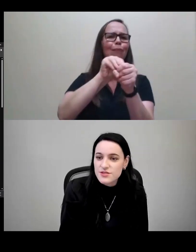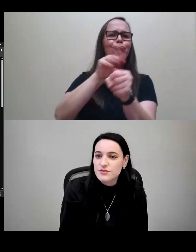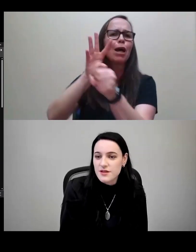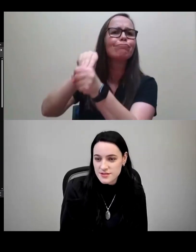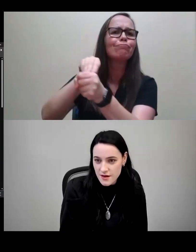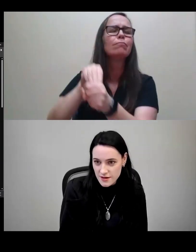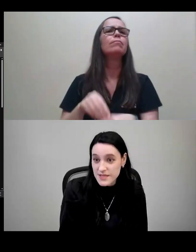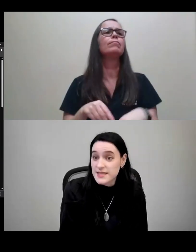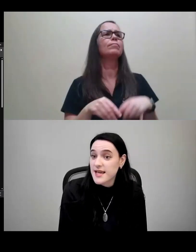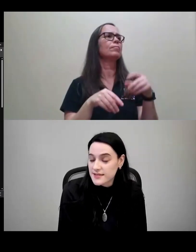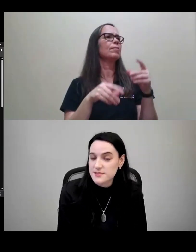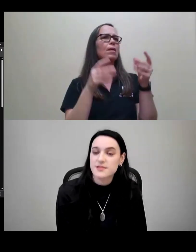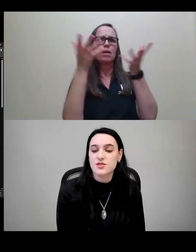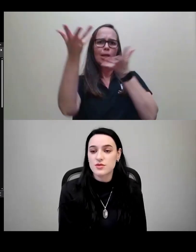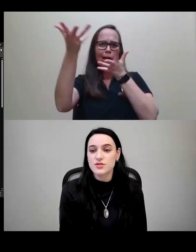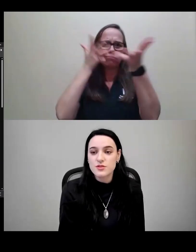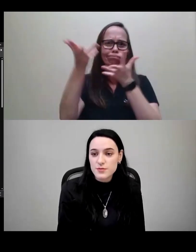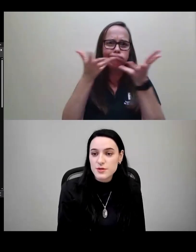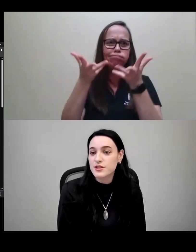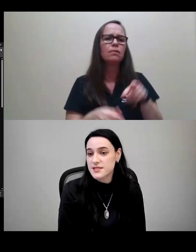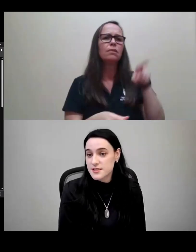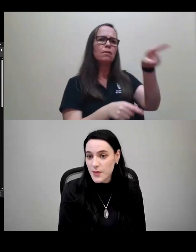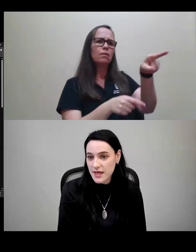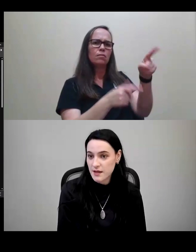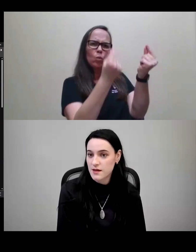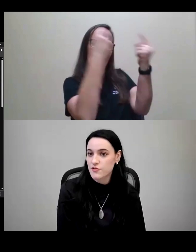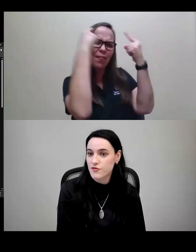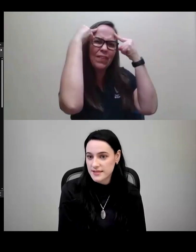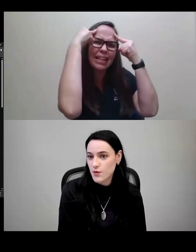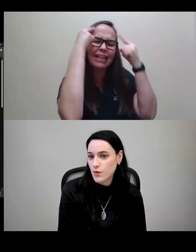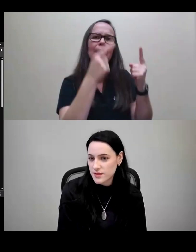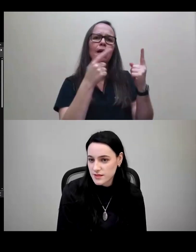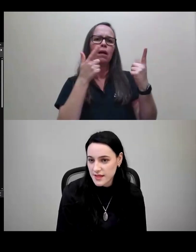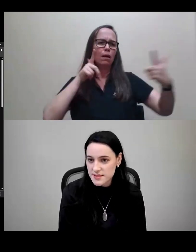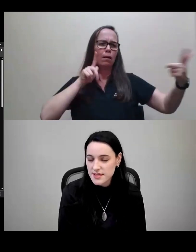It gives the students autonomy. Yes, the students should be participating and interacting with the